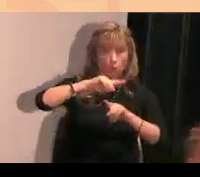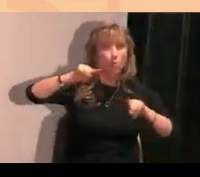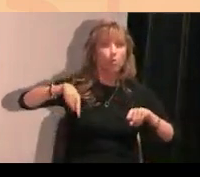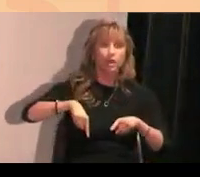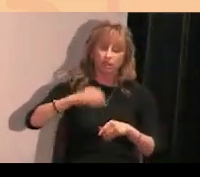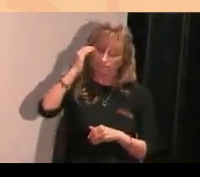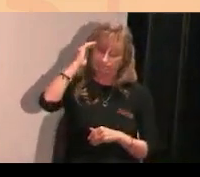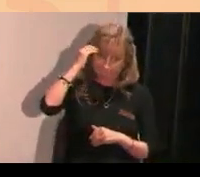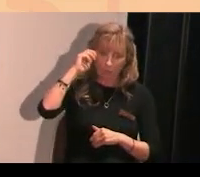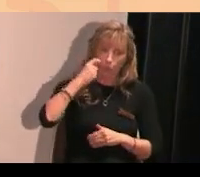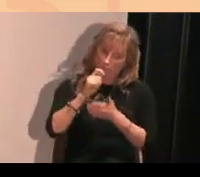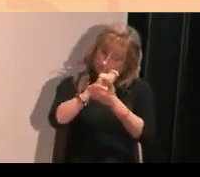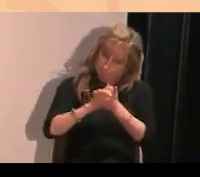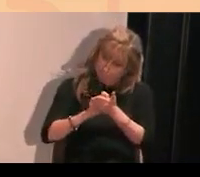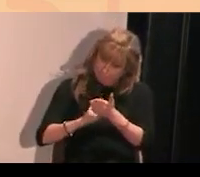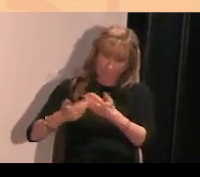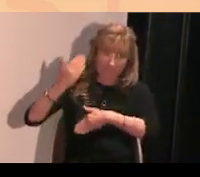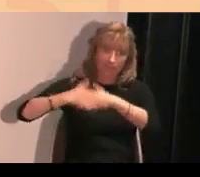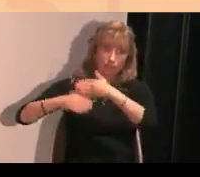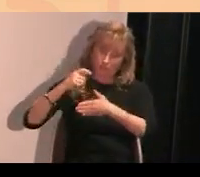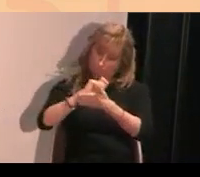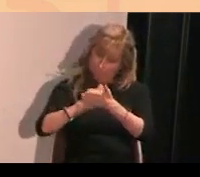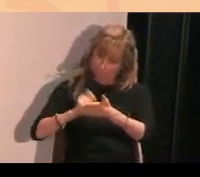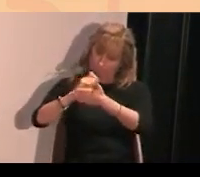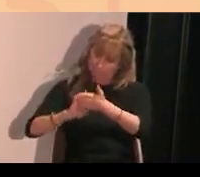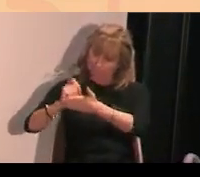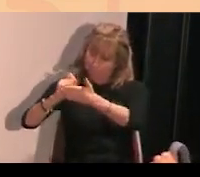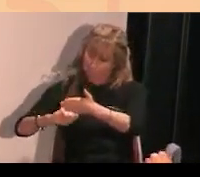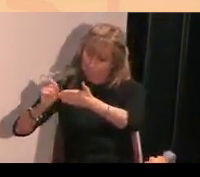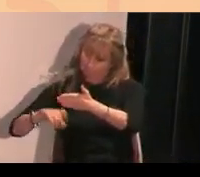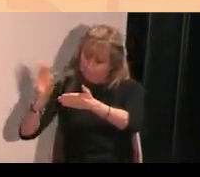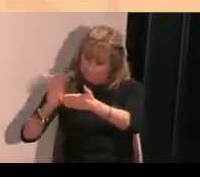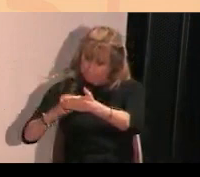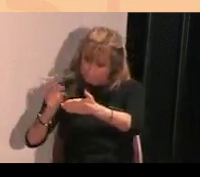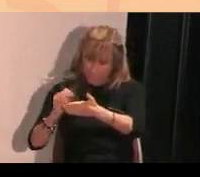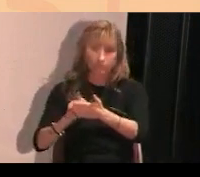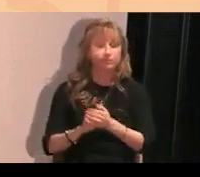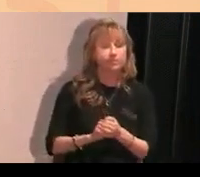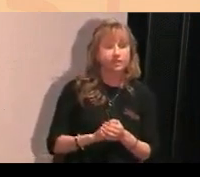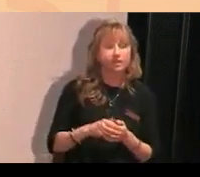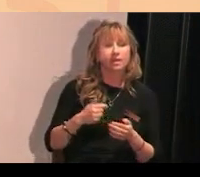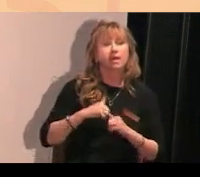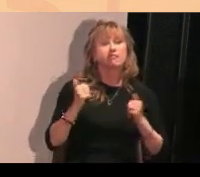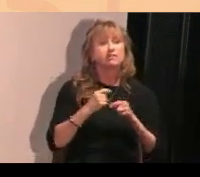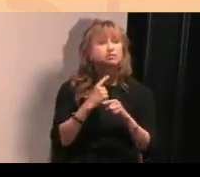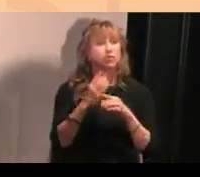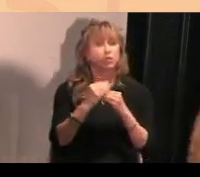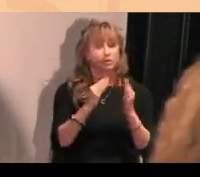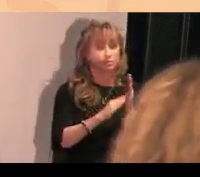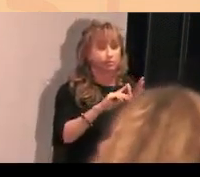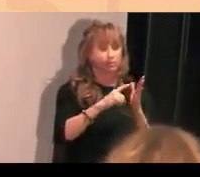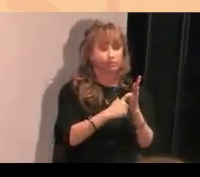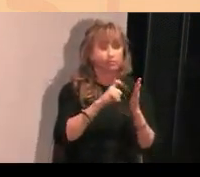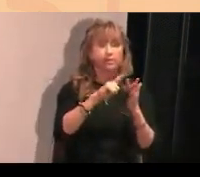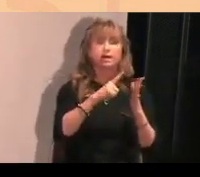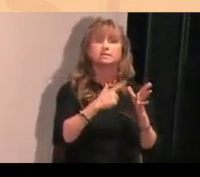history of the Aboriginal Arts board and my early conversations with Marcia was very much I know